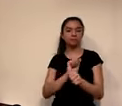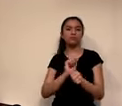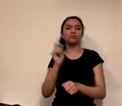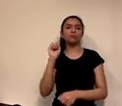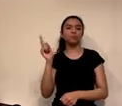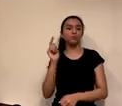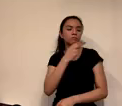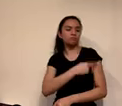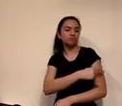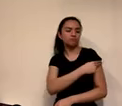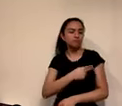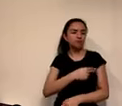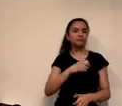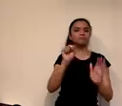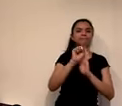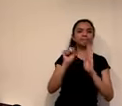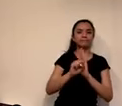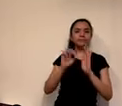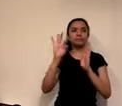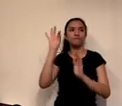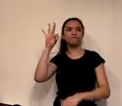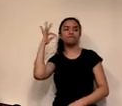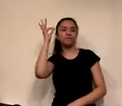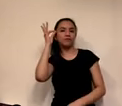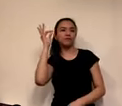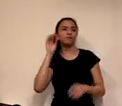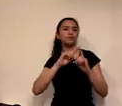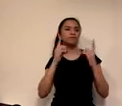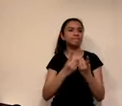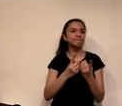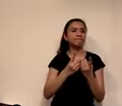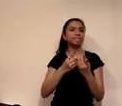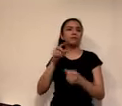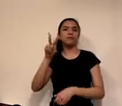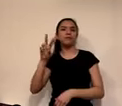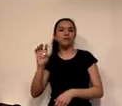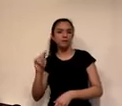laboratories, state or federal health departments, veterinary clinics, and other fields.